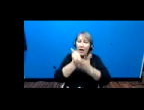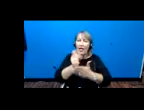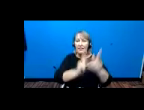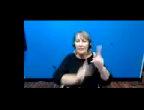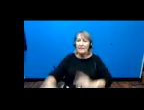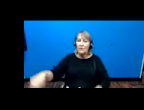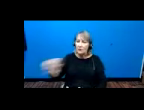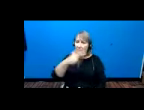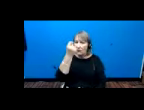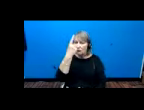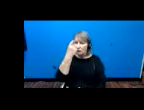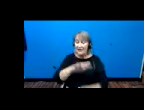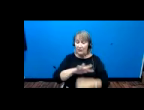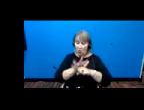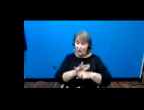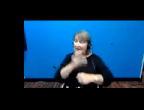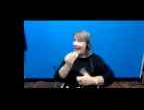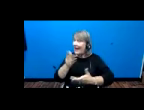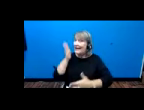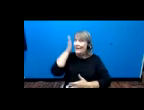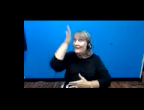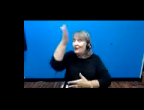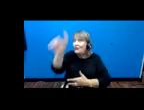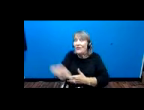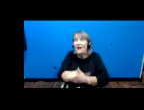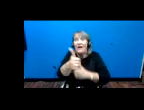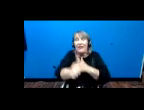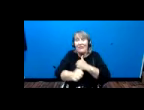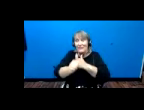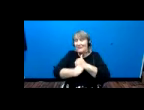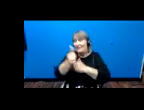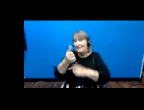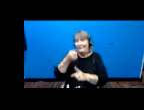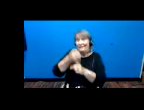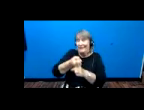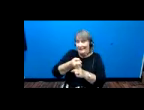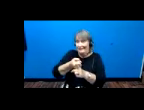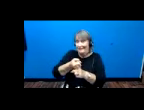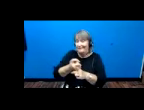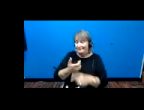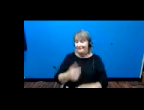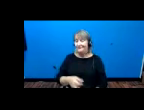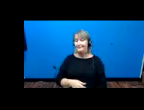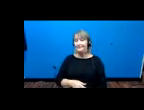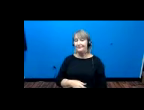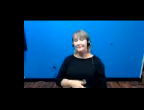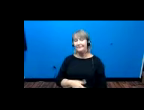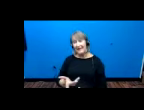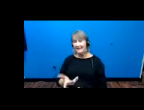So a lot of great work happening here within this project. And just like Dr. Monroe said, just looking forward to it,